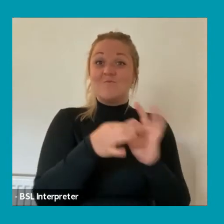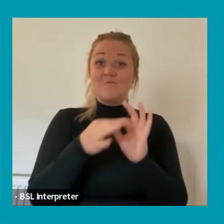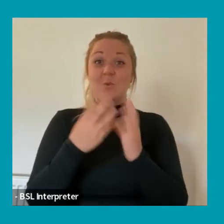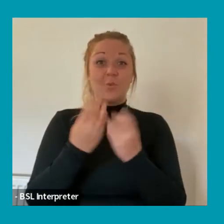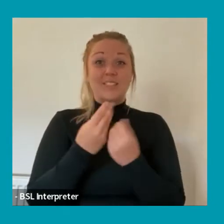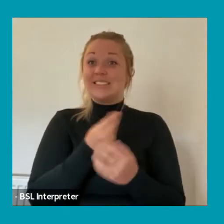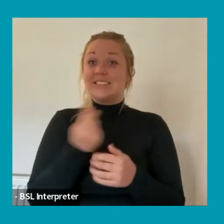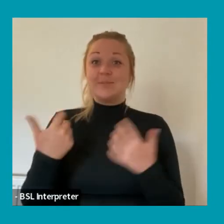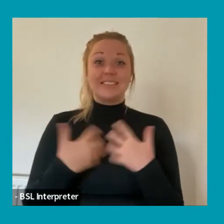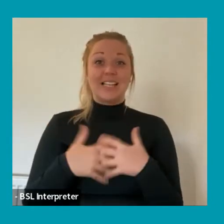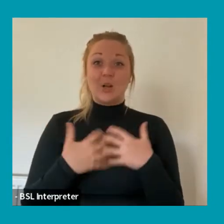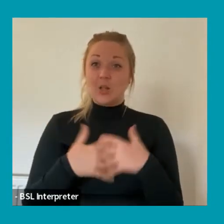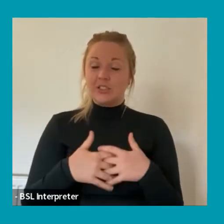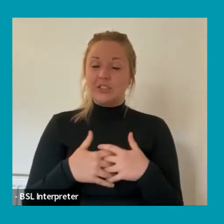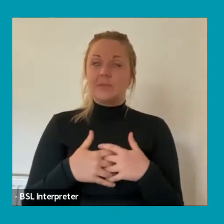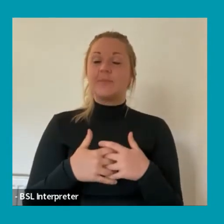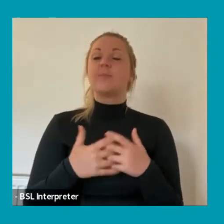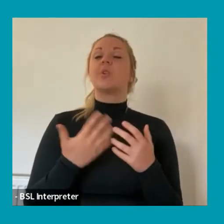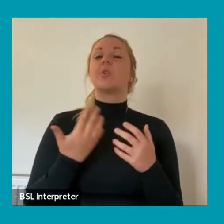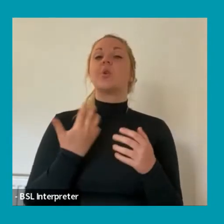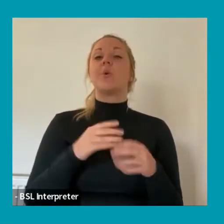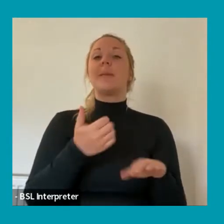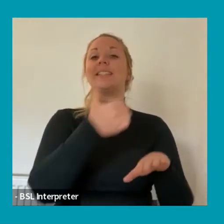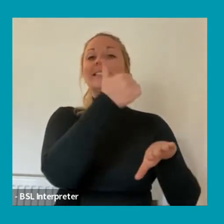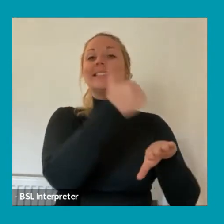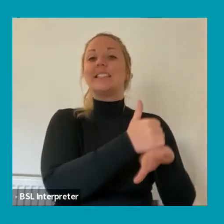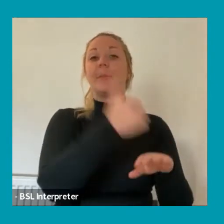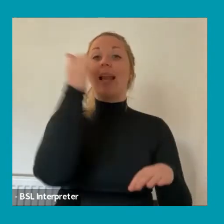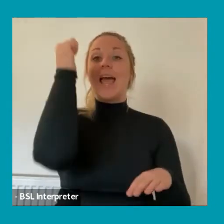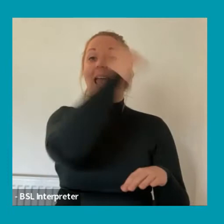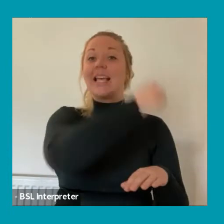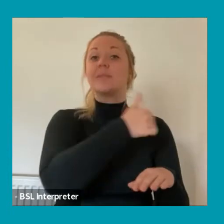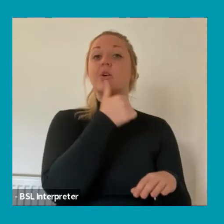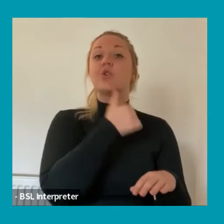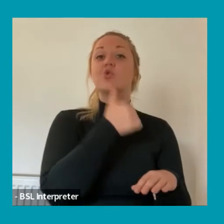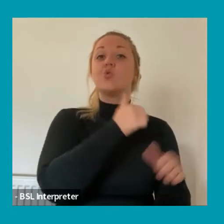So, we set up an expert user group, where we invited